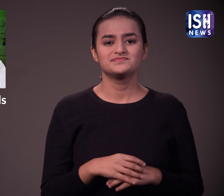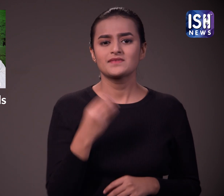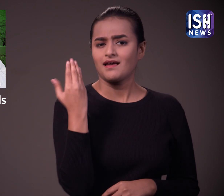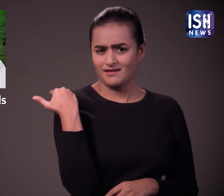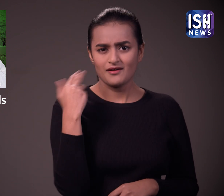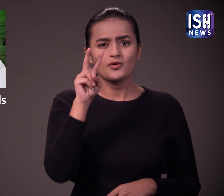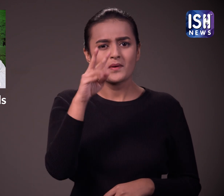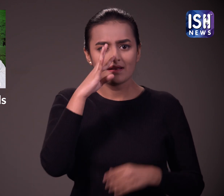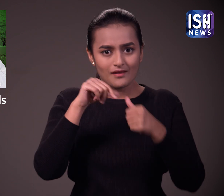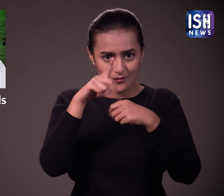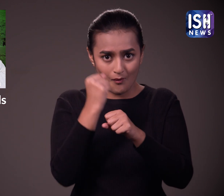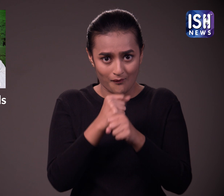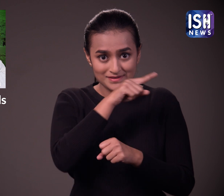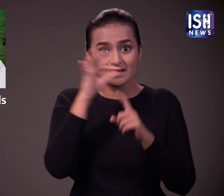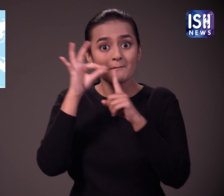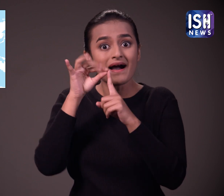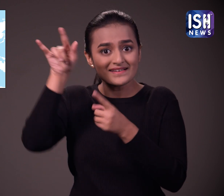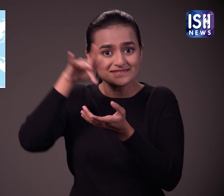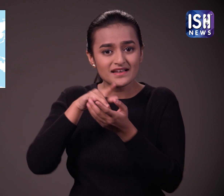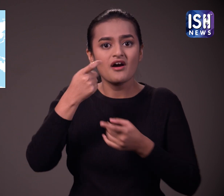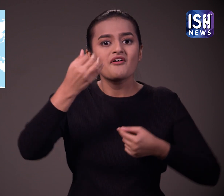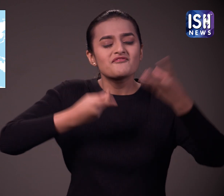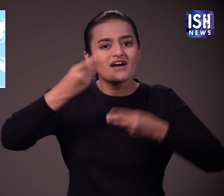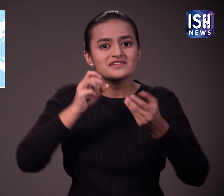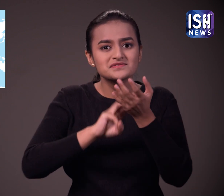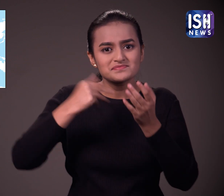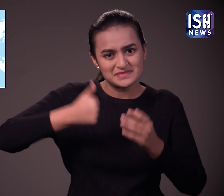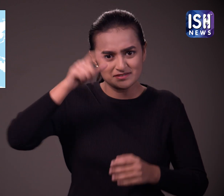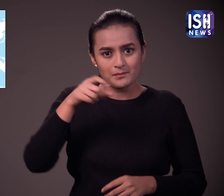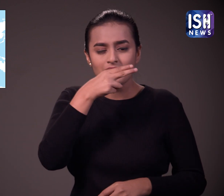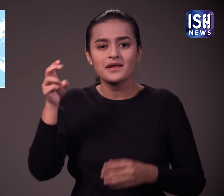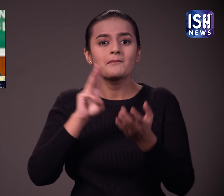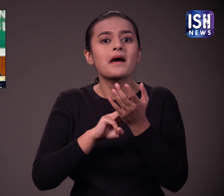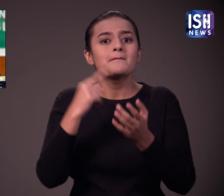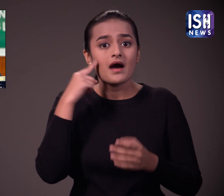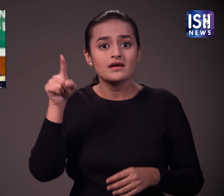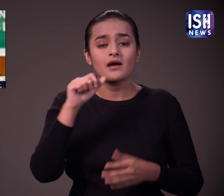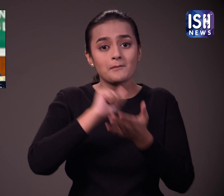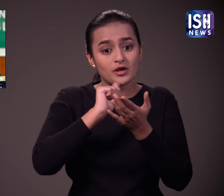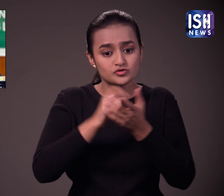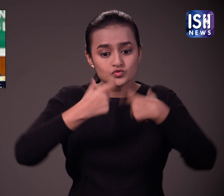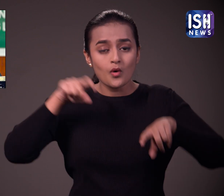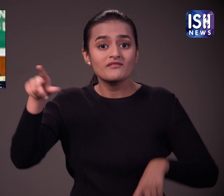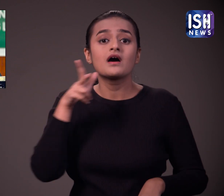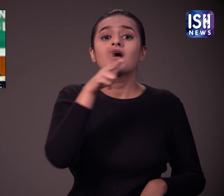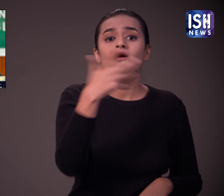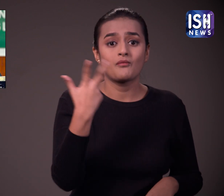On 29th of August, Pakistan’s finance minister Miftah Ismail told in a media interaction that